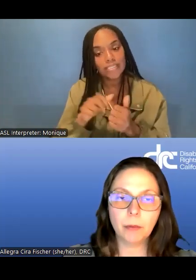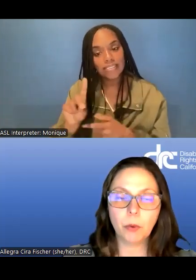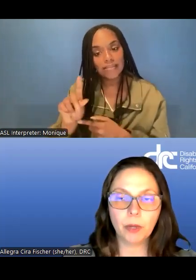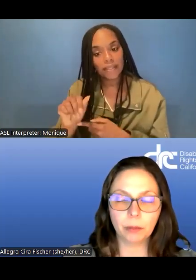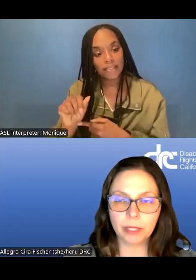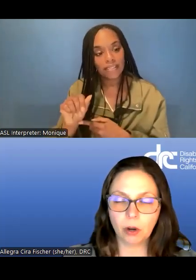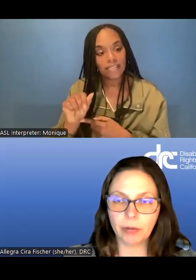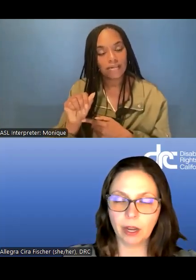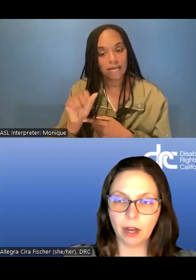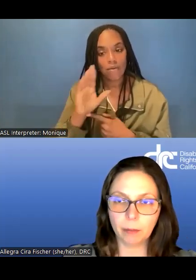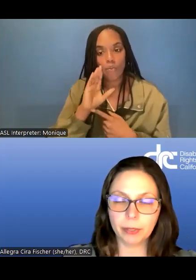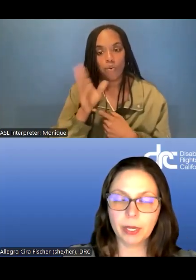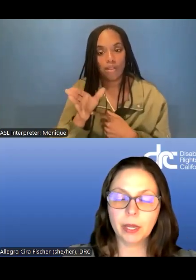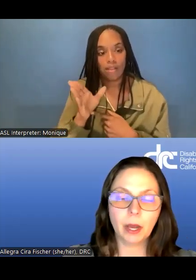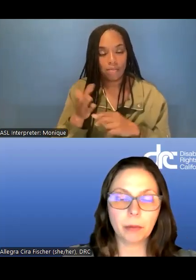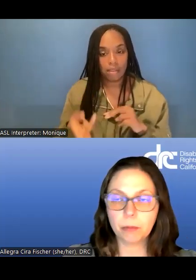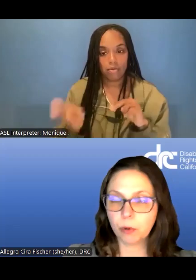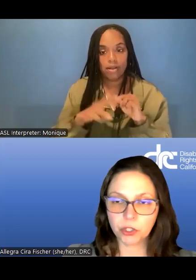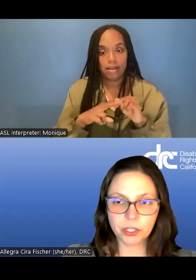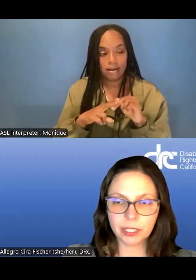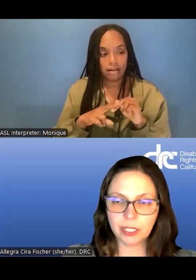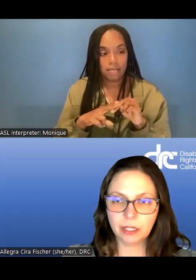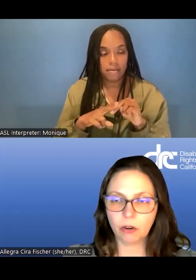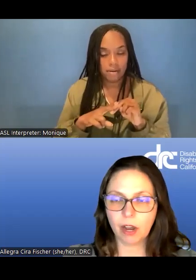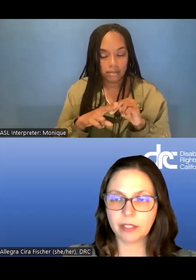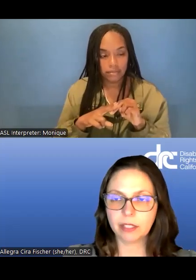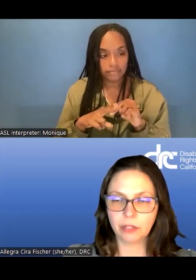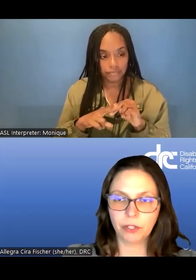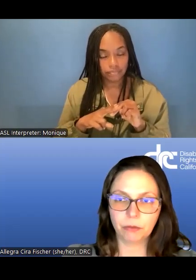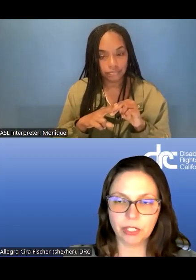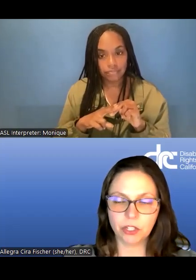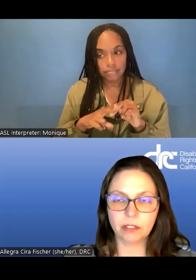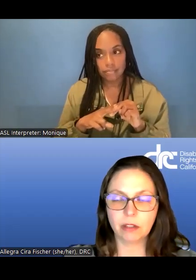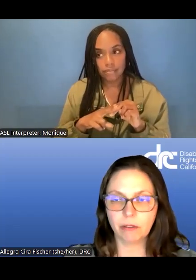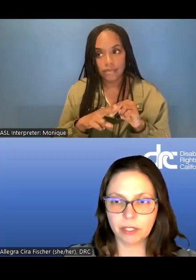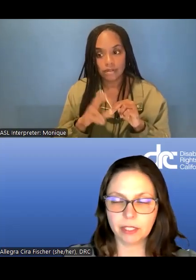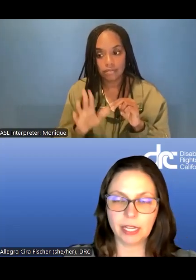will be going up, proportionally across the different regions of the state.